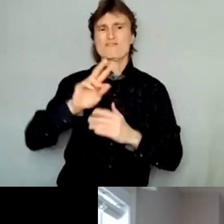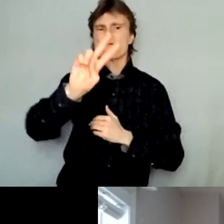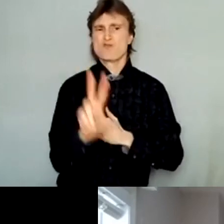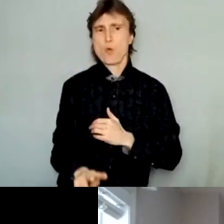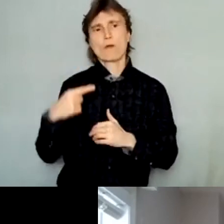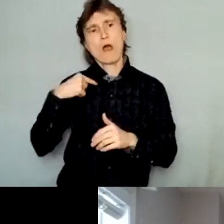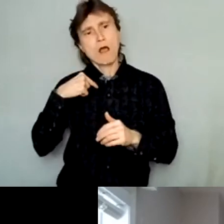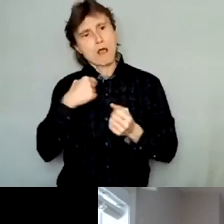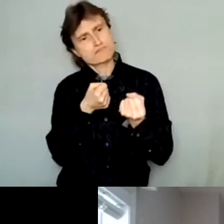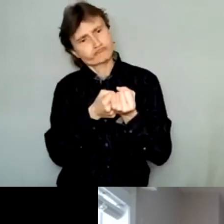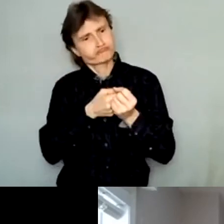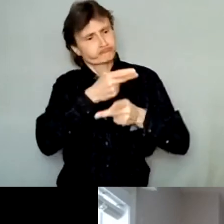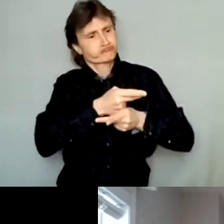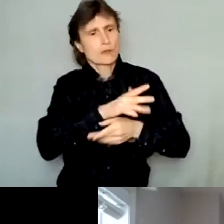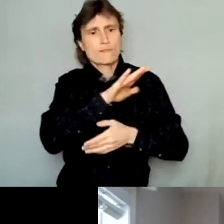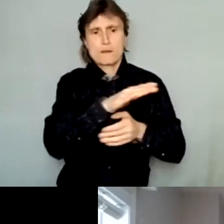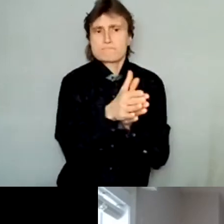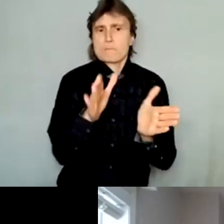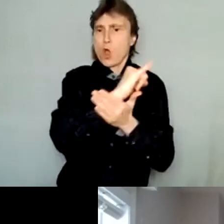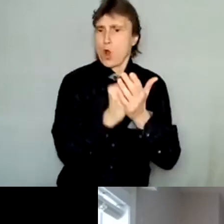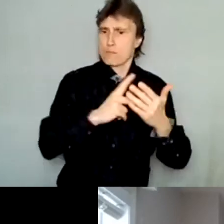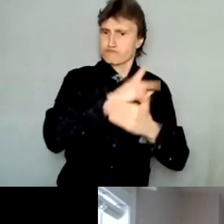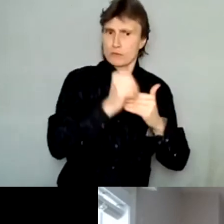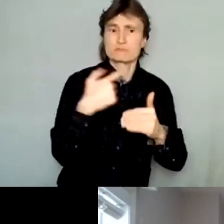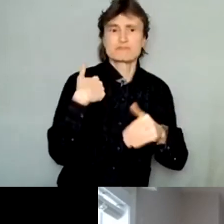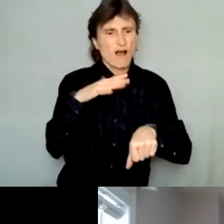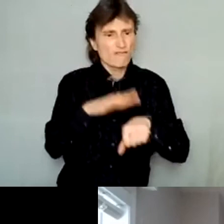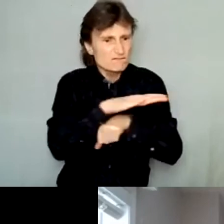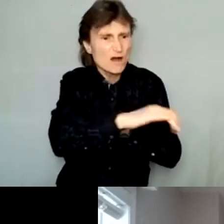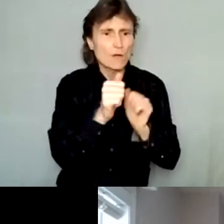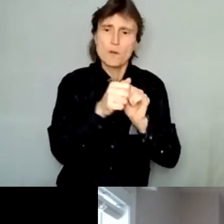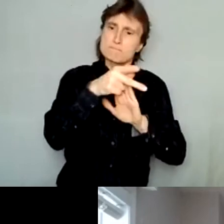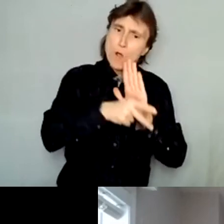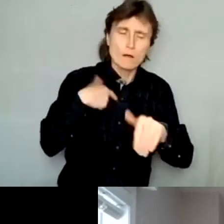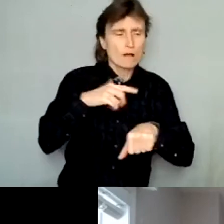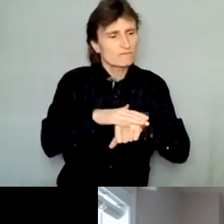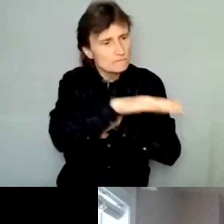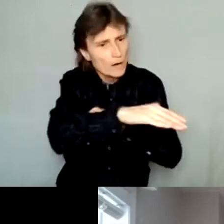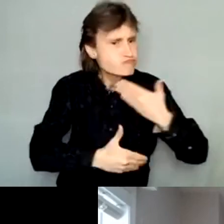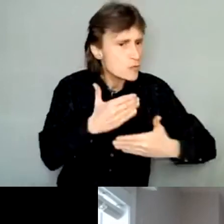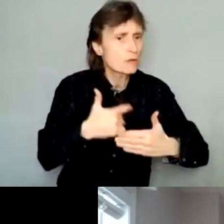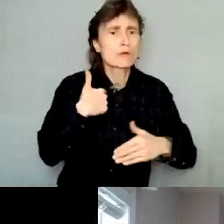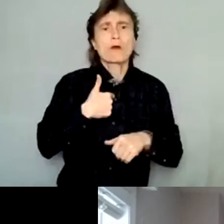and advising on policy and processes working with community advisory groups.